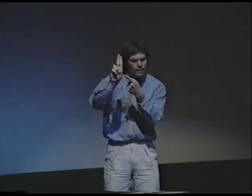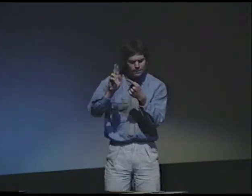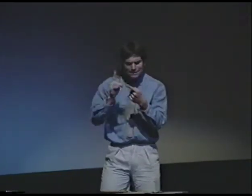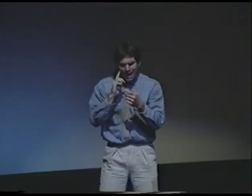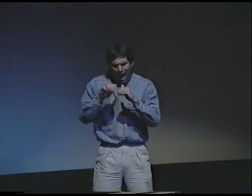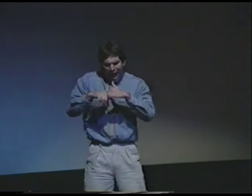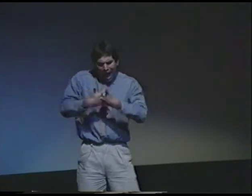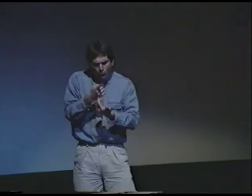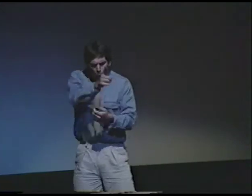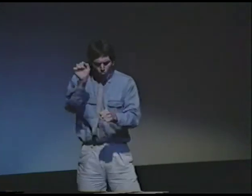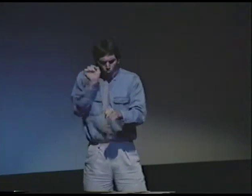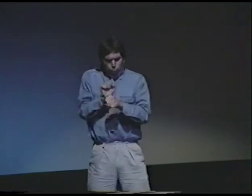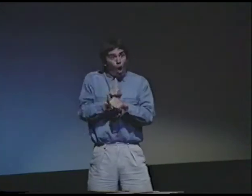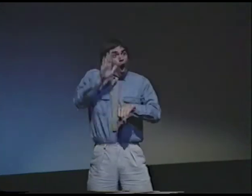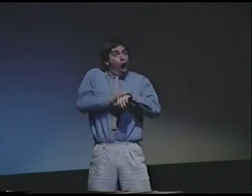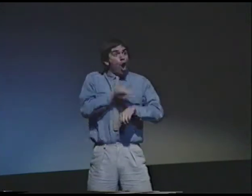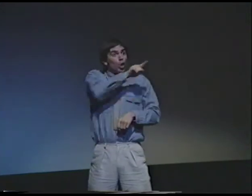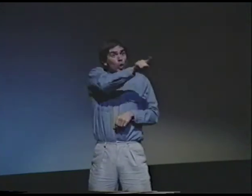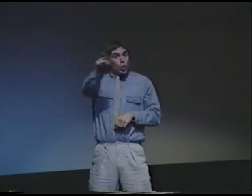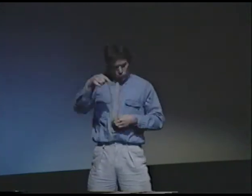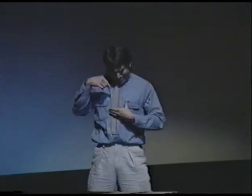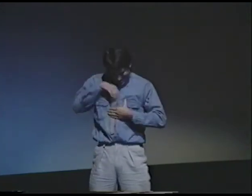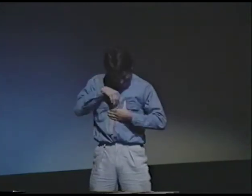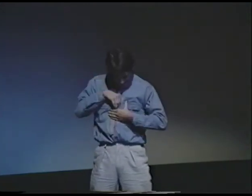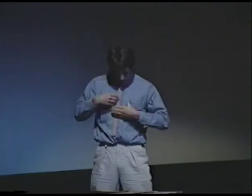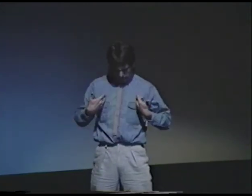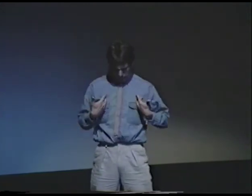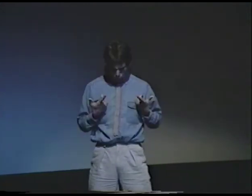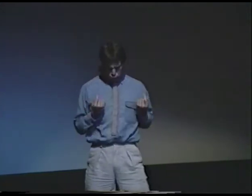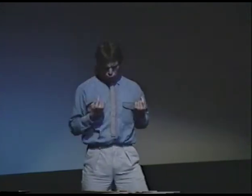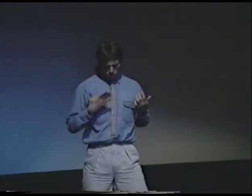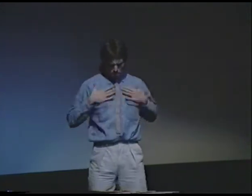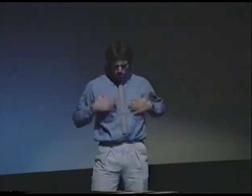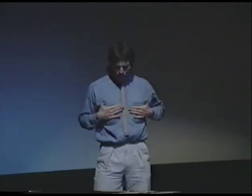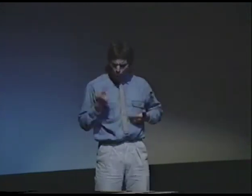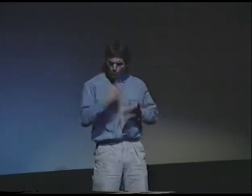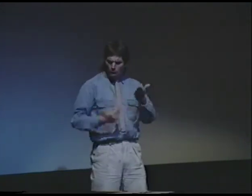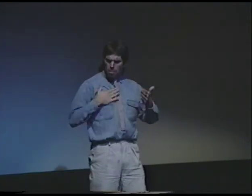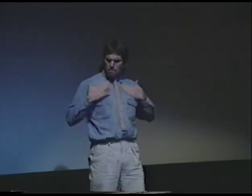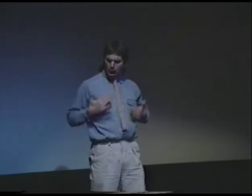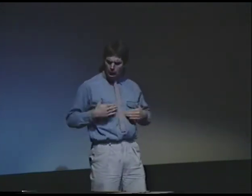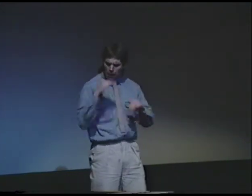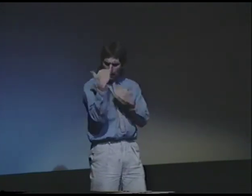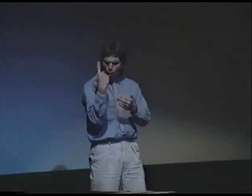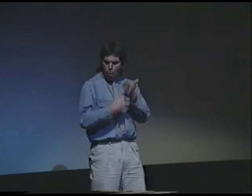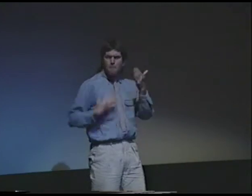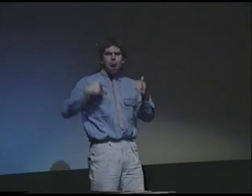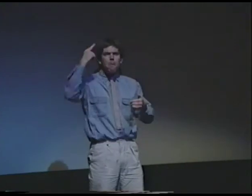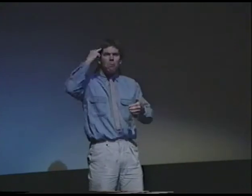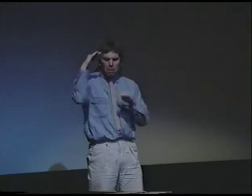of you, , how you work on your inner self, your body,